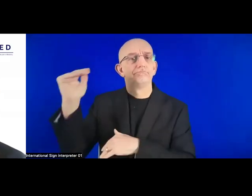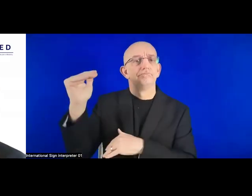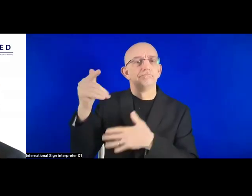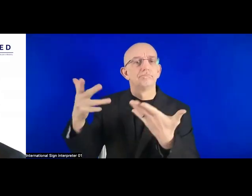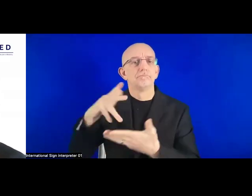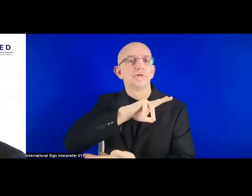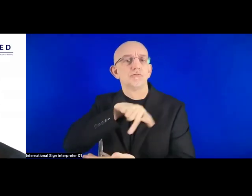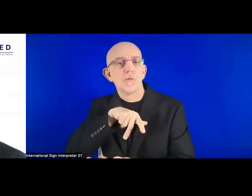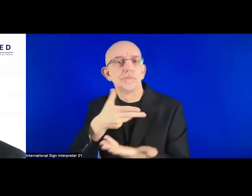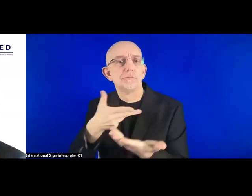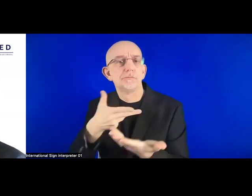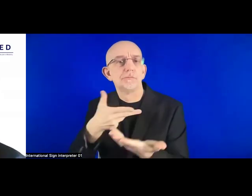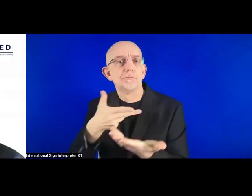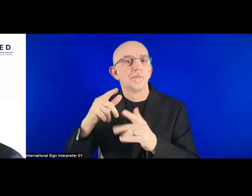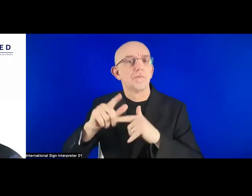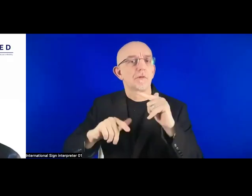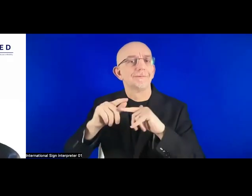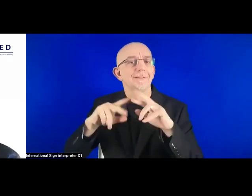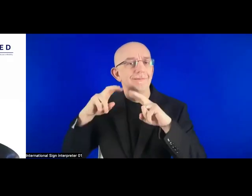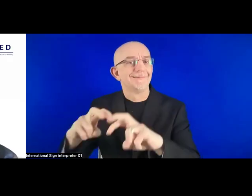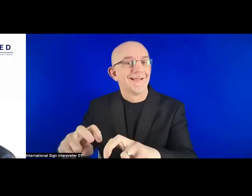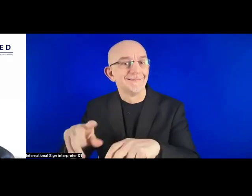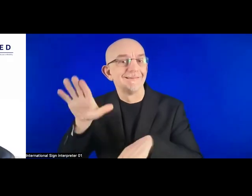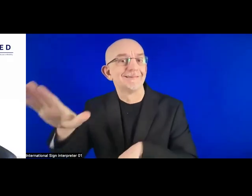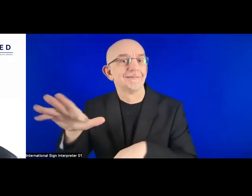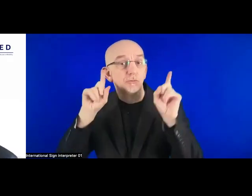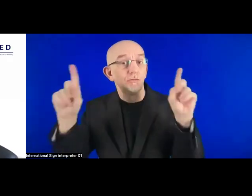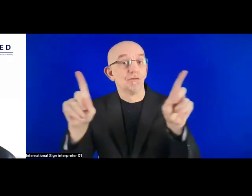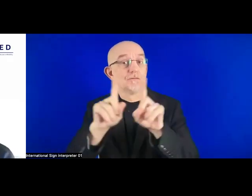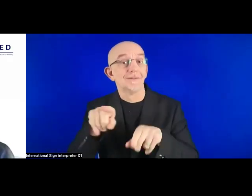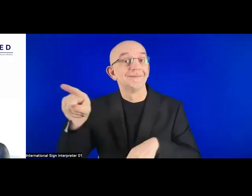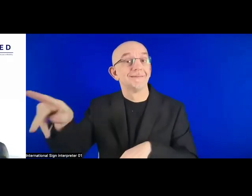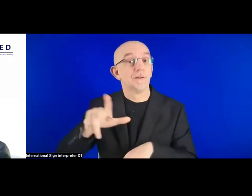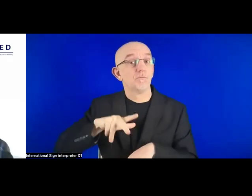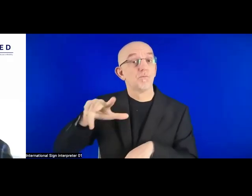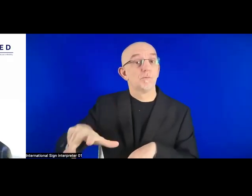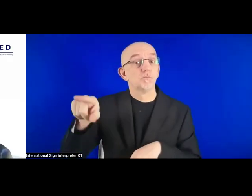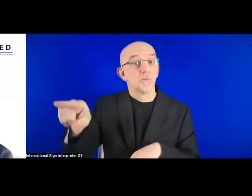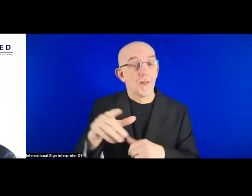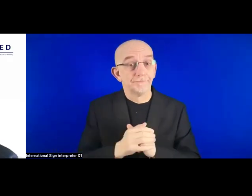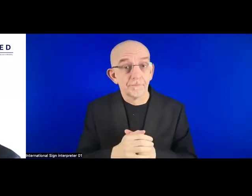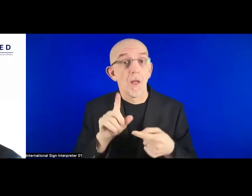based in Lucerne in Switzerland. Those are the employing organisations where post